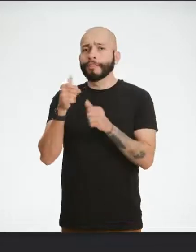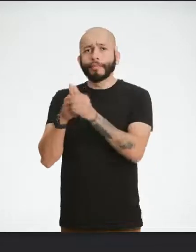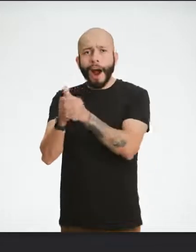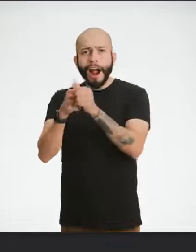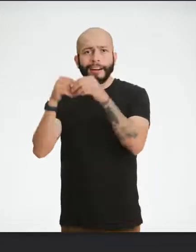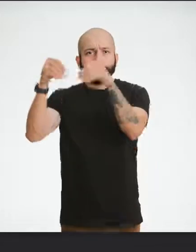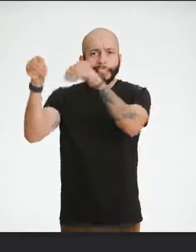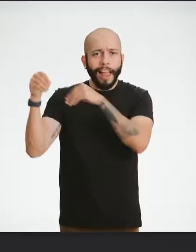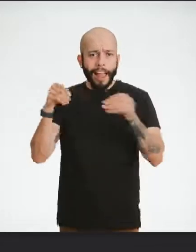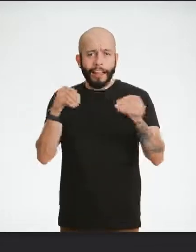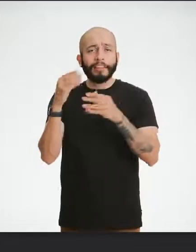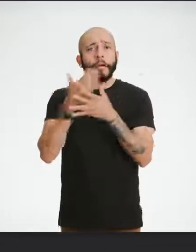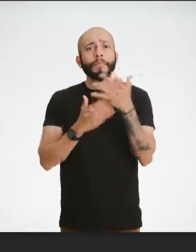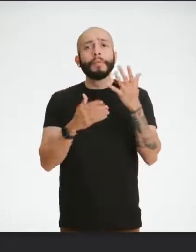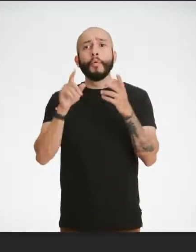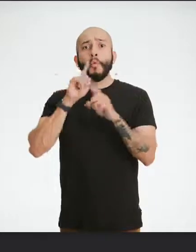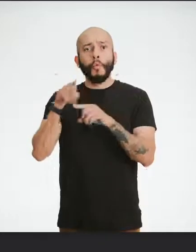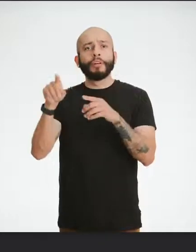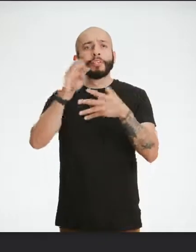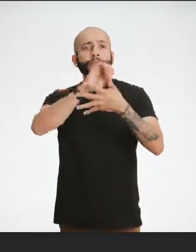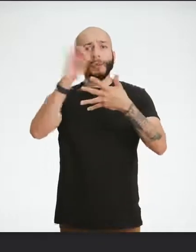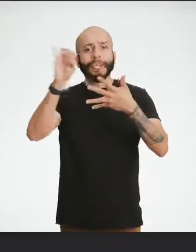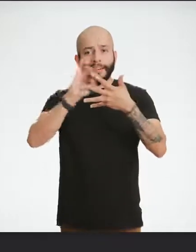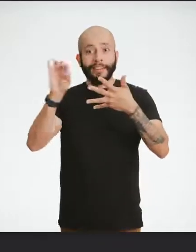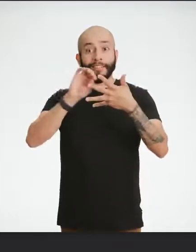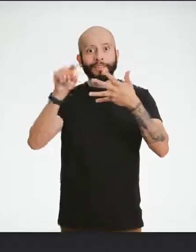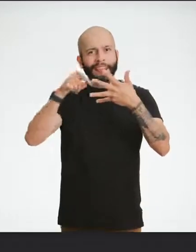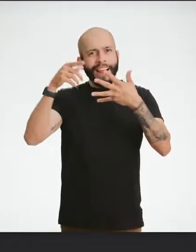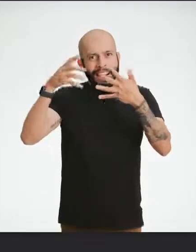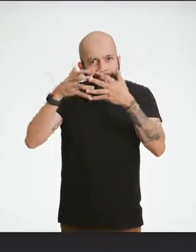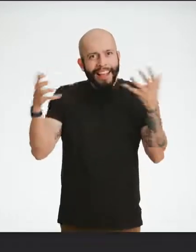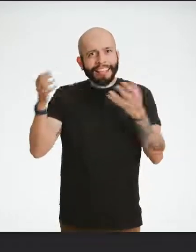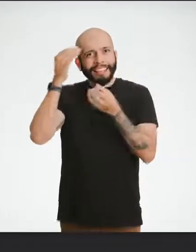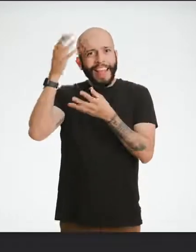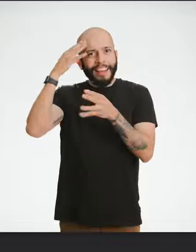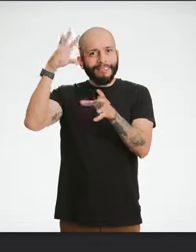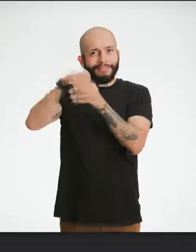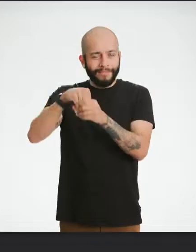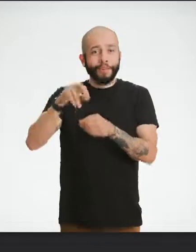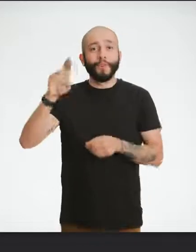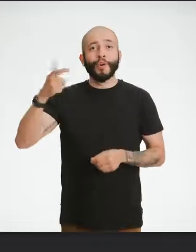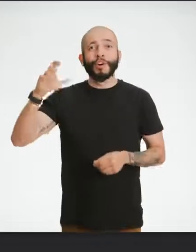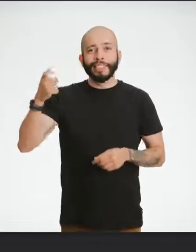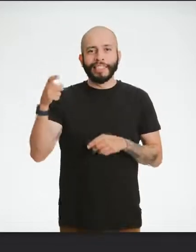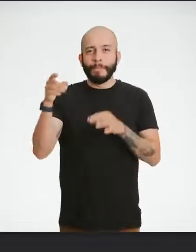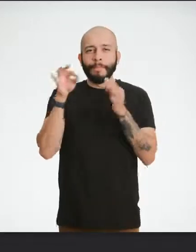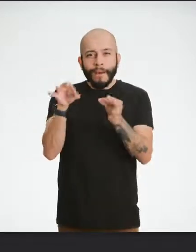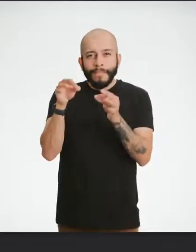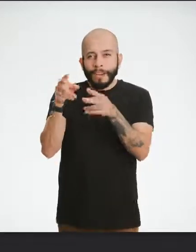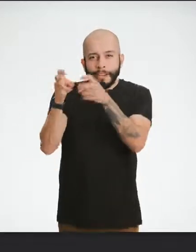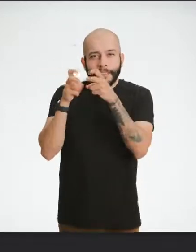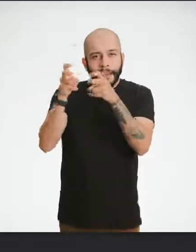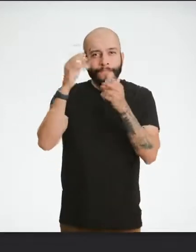And some orders come in as strings, packed with data. Now, regular expressions are perfect for extracting the details I want, and there's no better